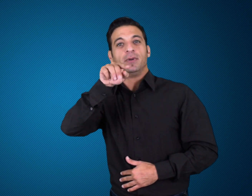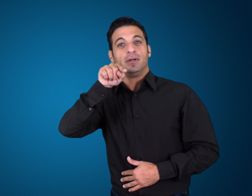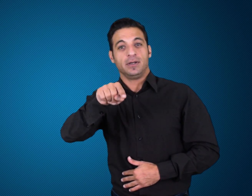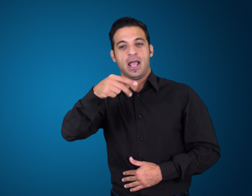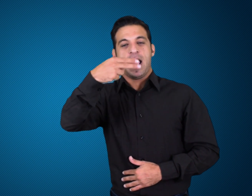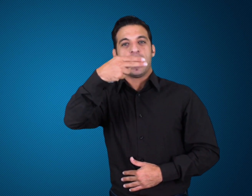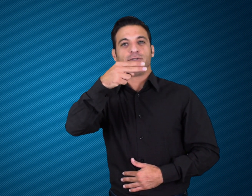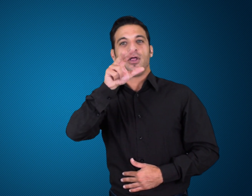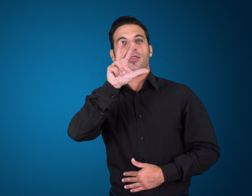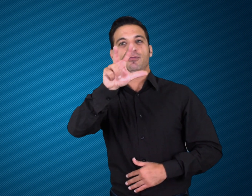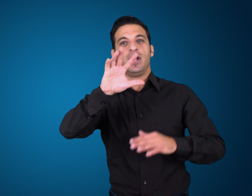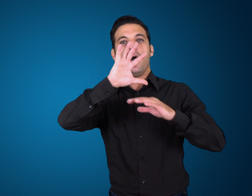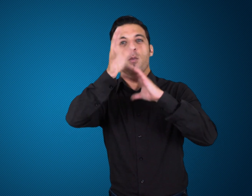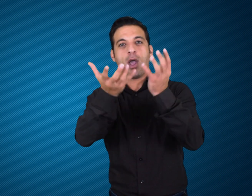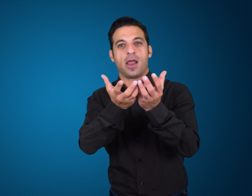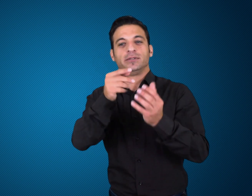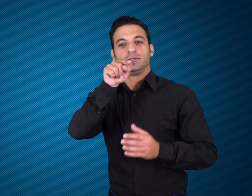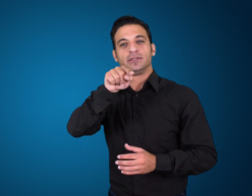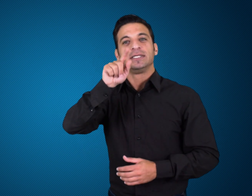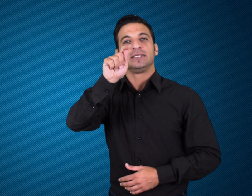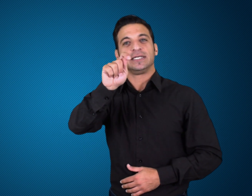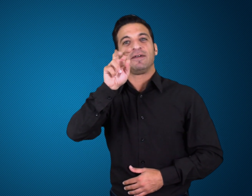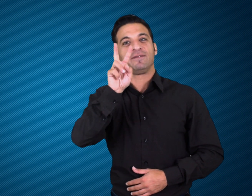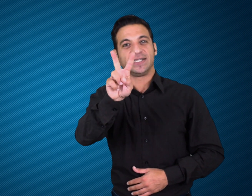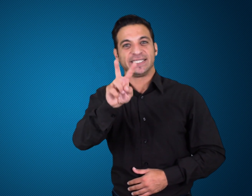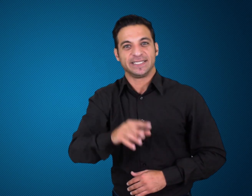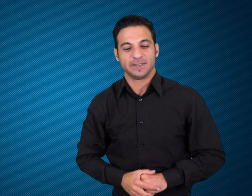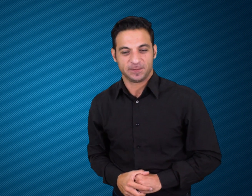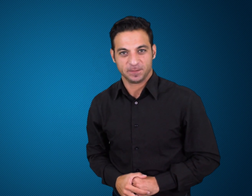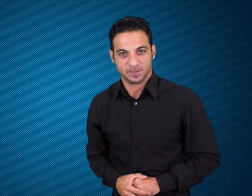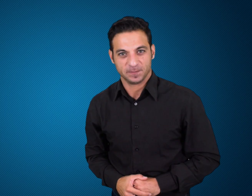Watch more on www.h3world.tv